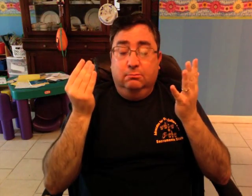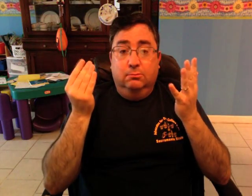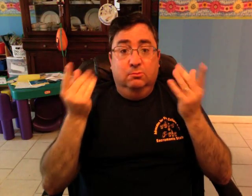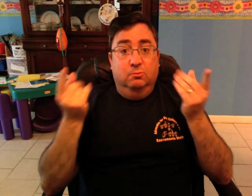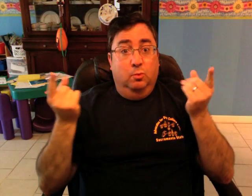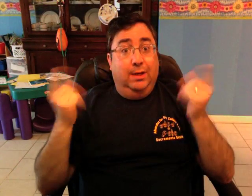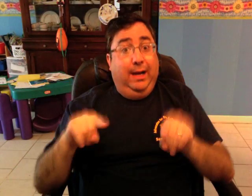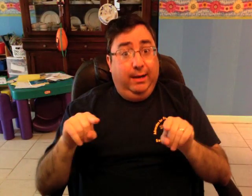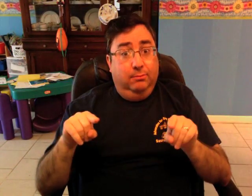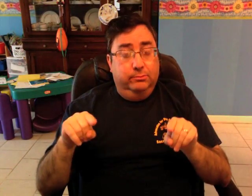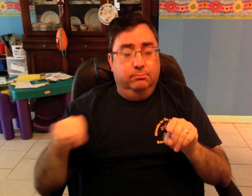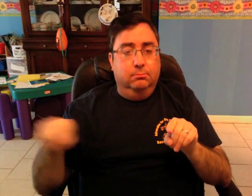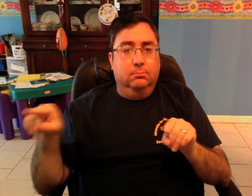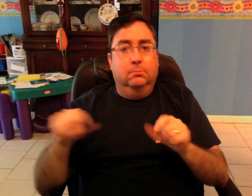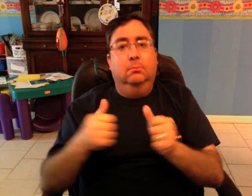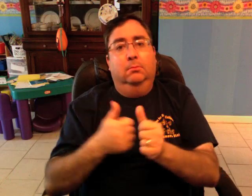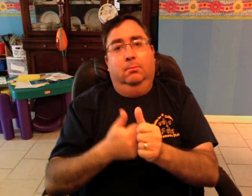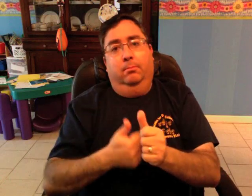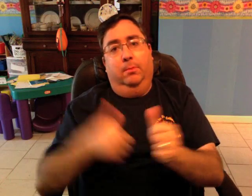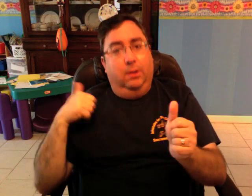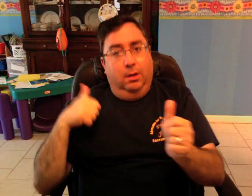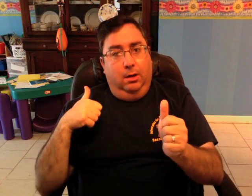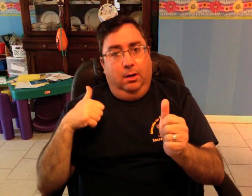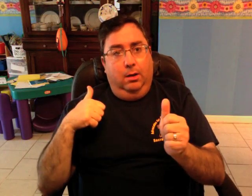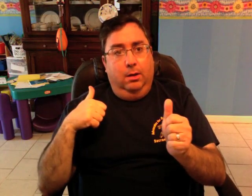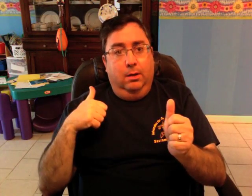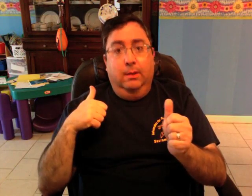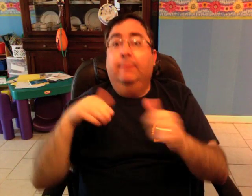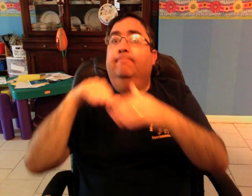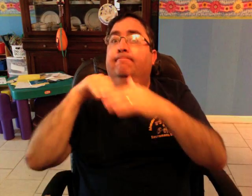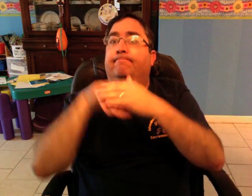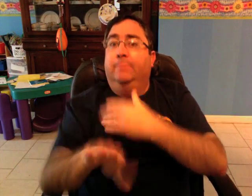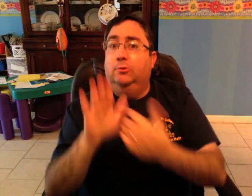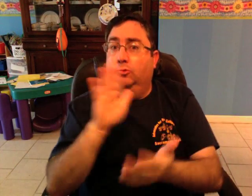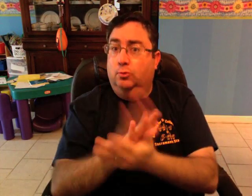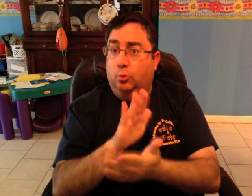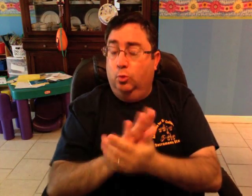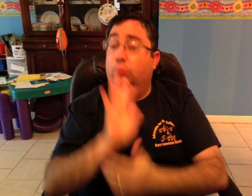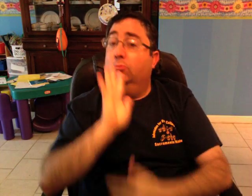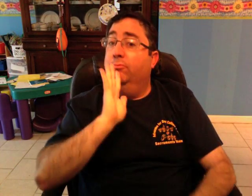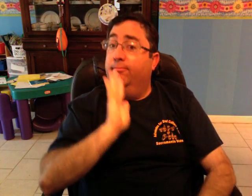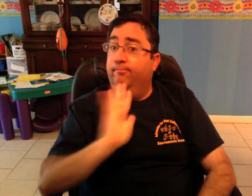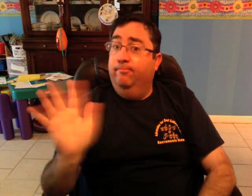so that they're behind when they enter school at age 5